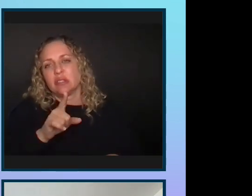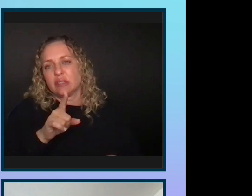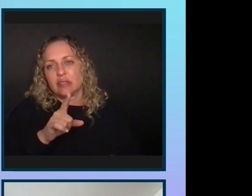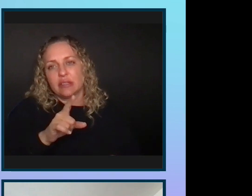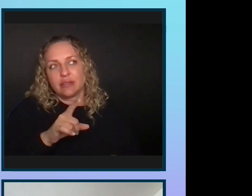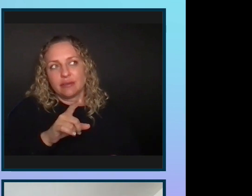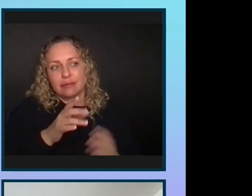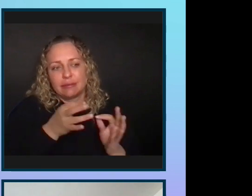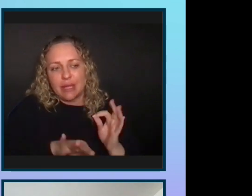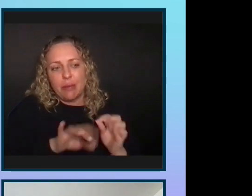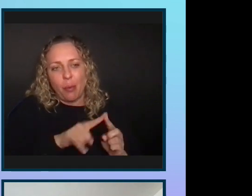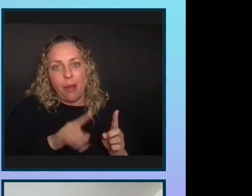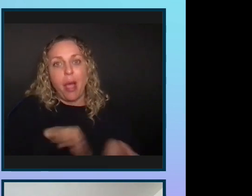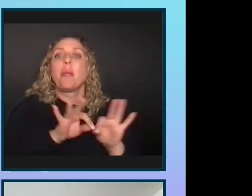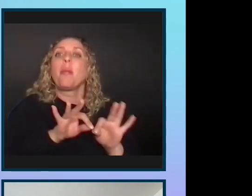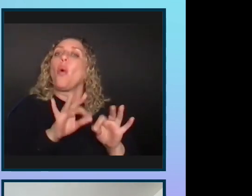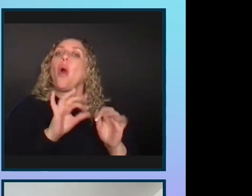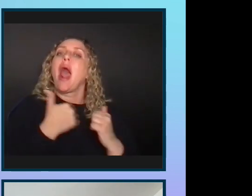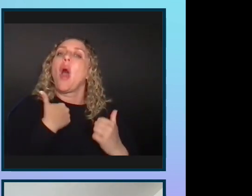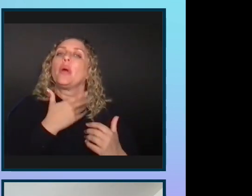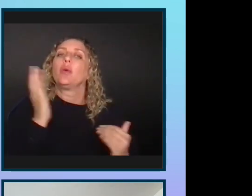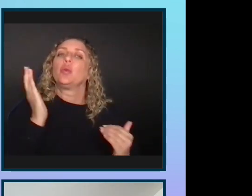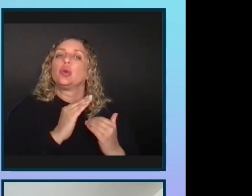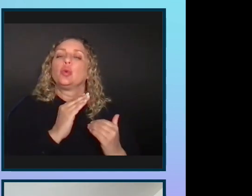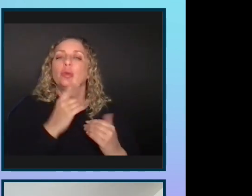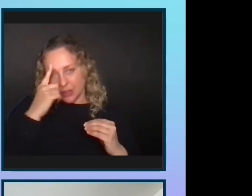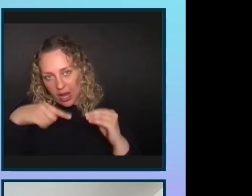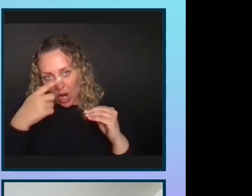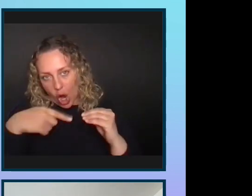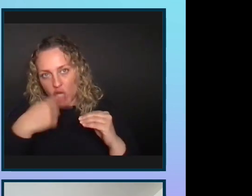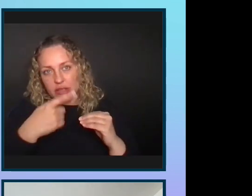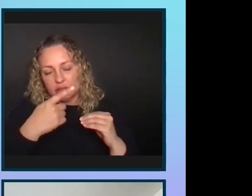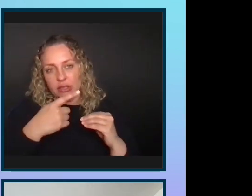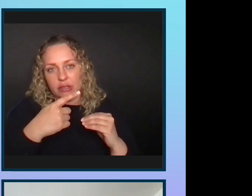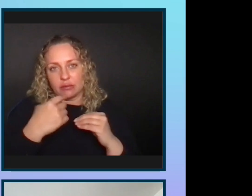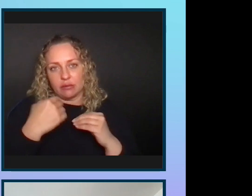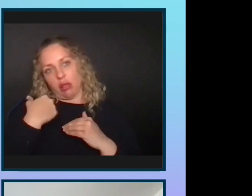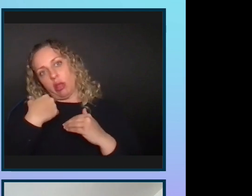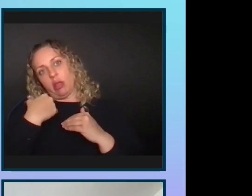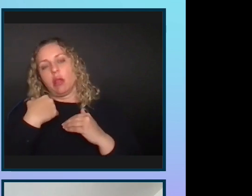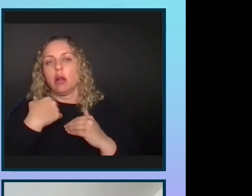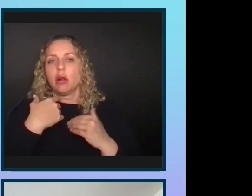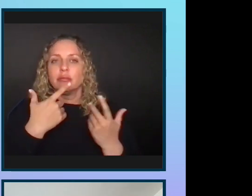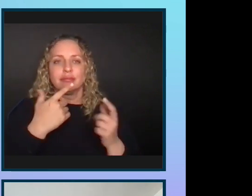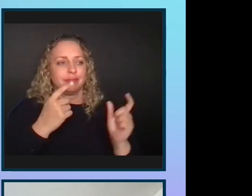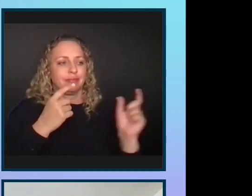to make sure that we're reducing cognitive load for folks, like make it easy for them to access the information that you are looking for on a page.